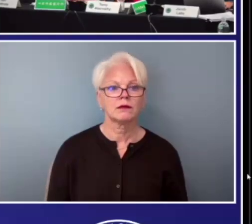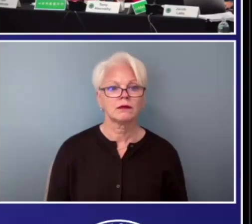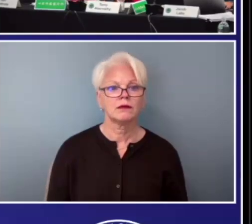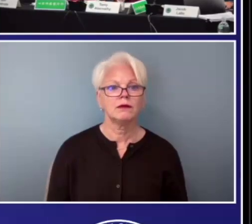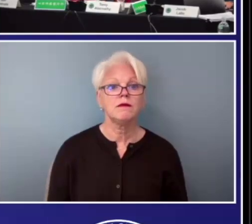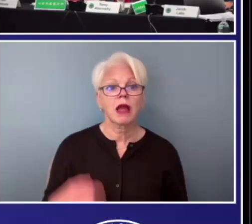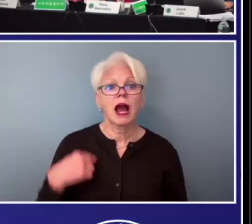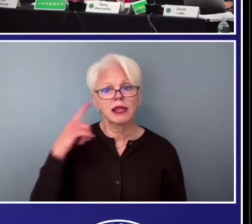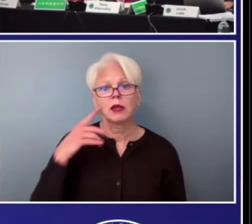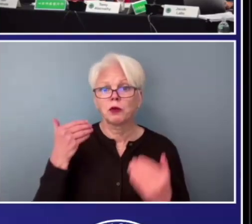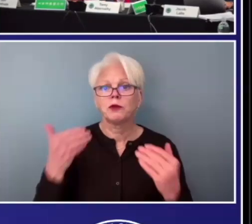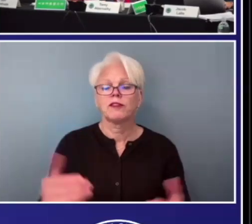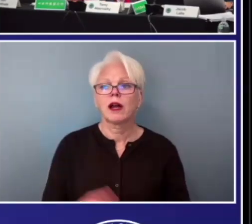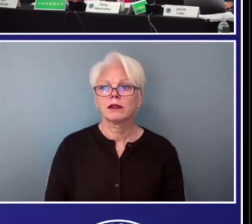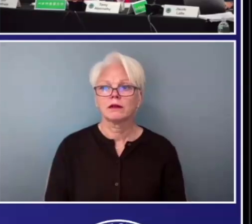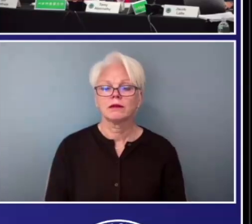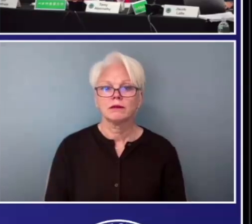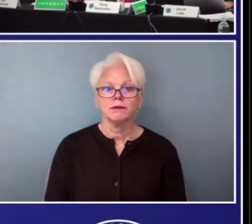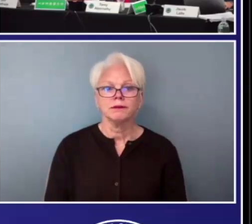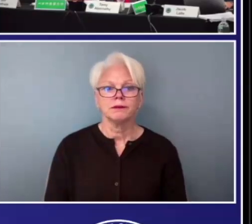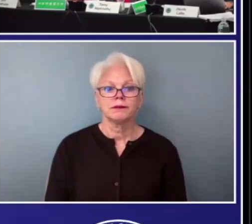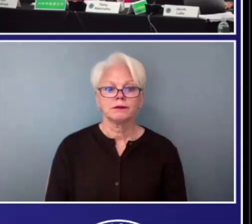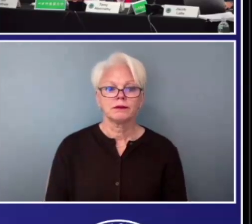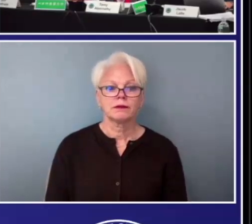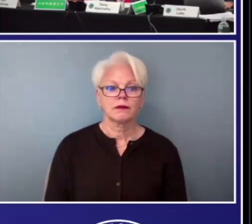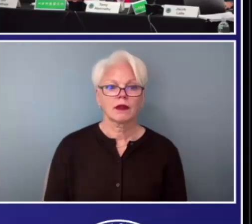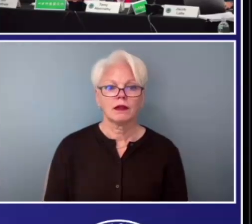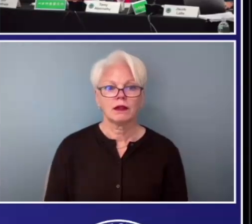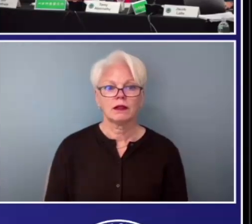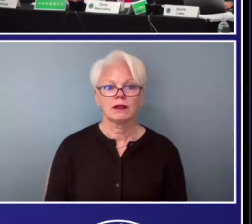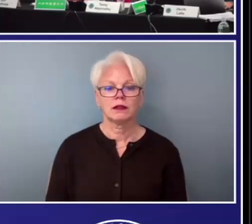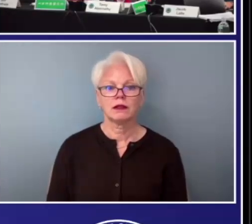I think we'll move on. Okay.